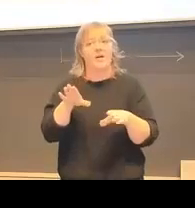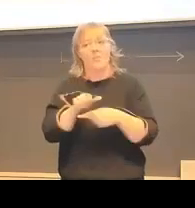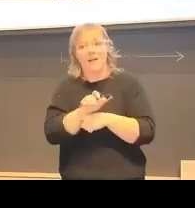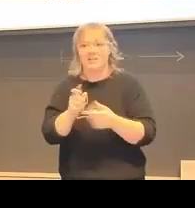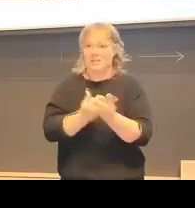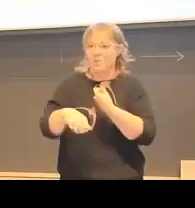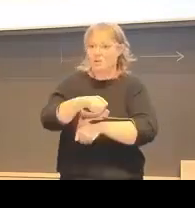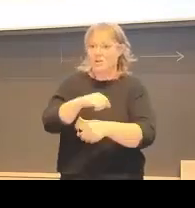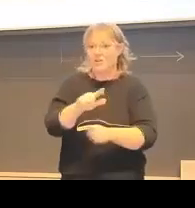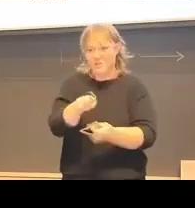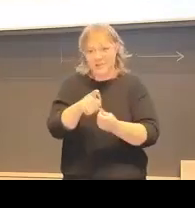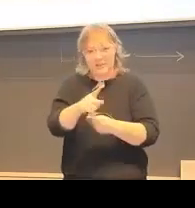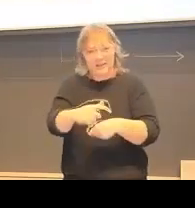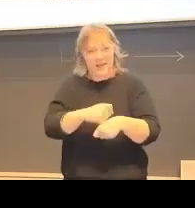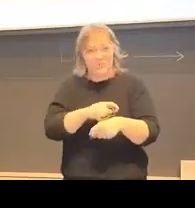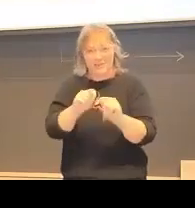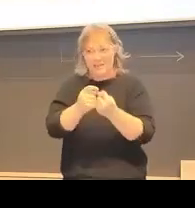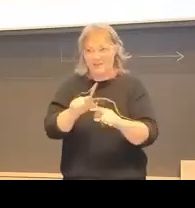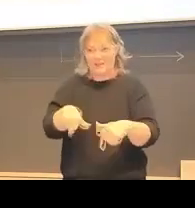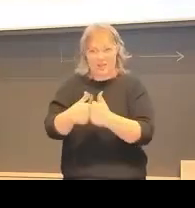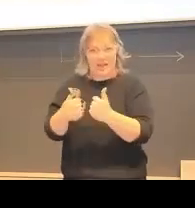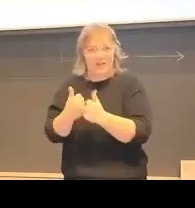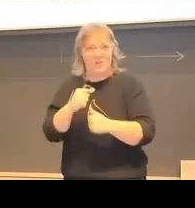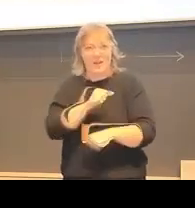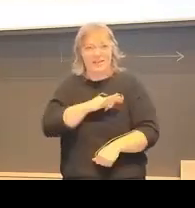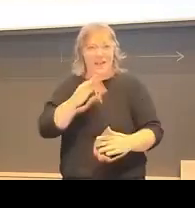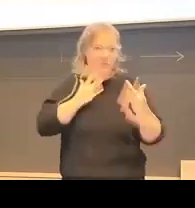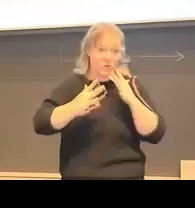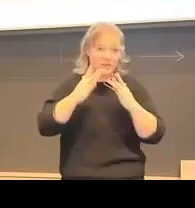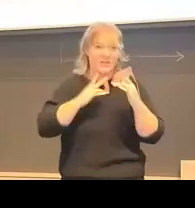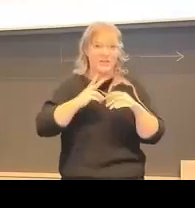at a time when teams feel challenged by staff shortages and higher rates of burnout from the